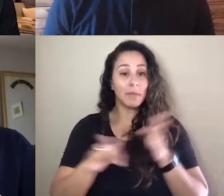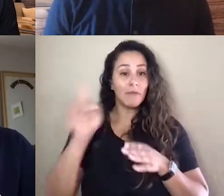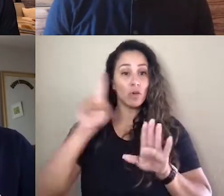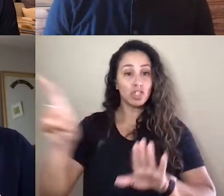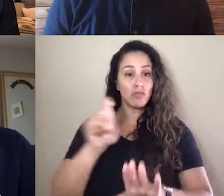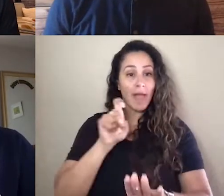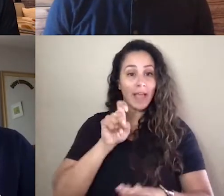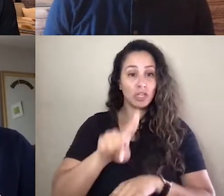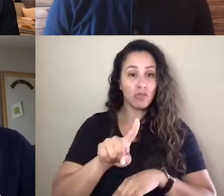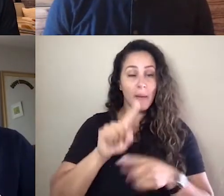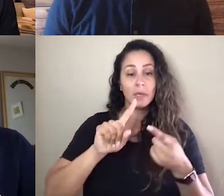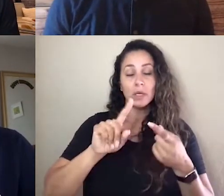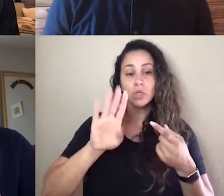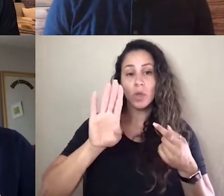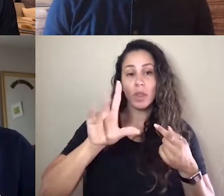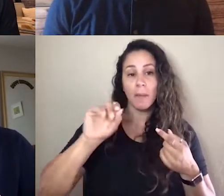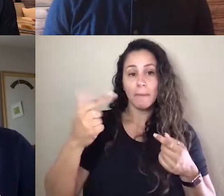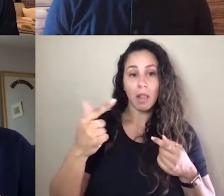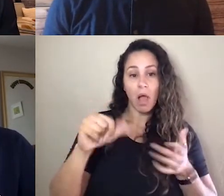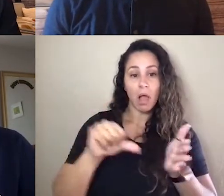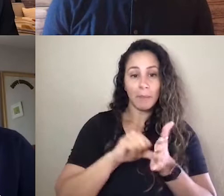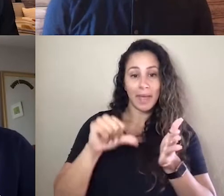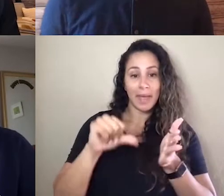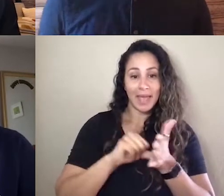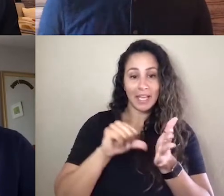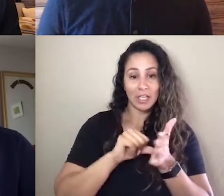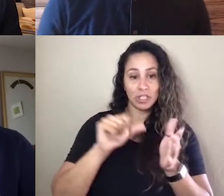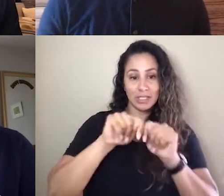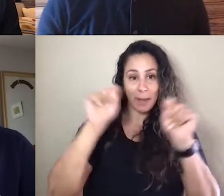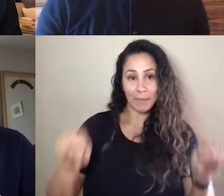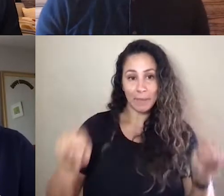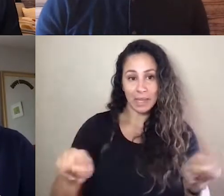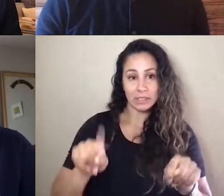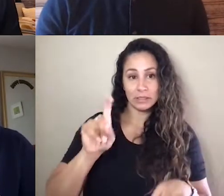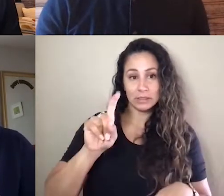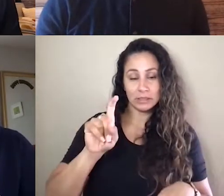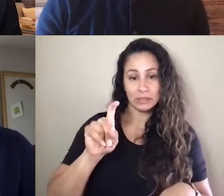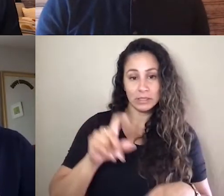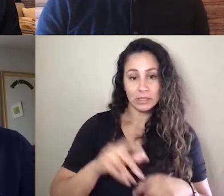TO THE BLOG PAGE TEMPLATES? SHORT ANSWER YES.